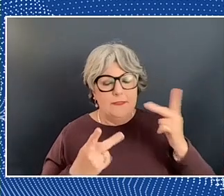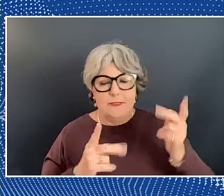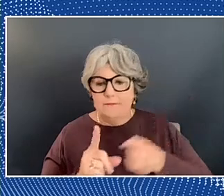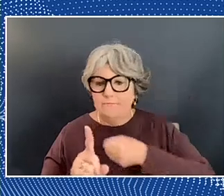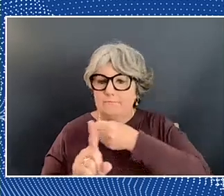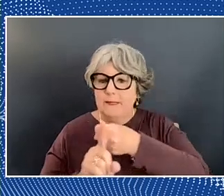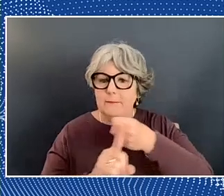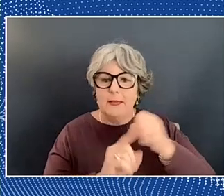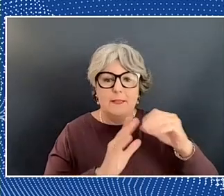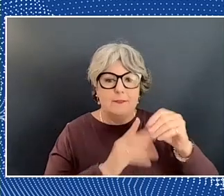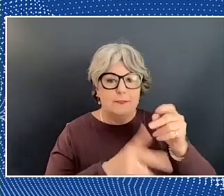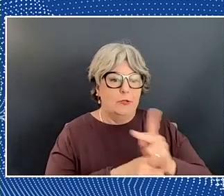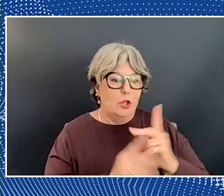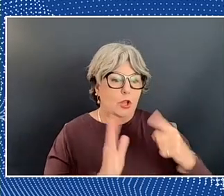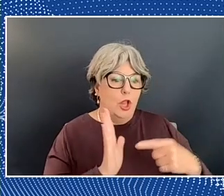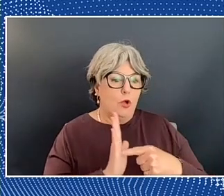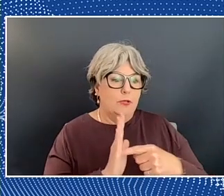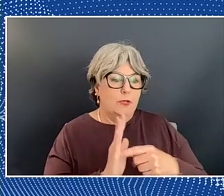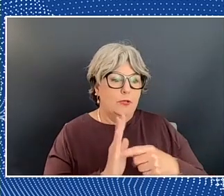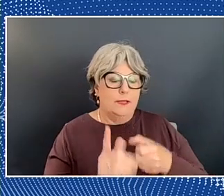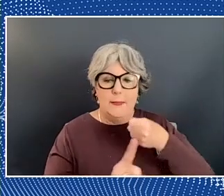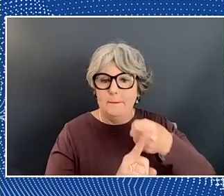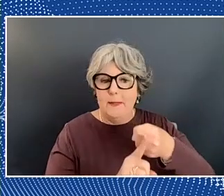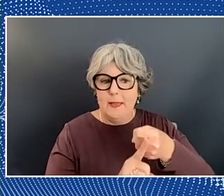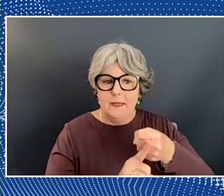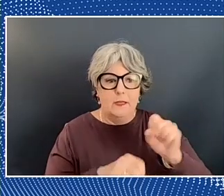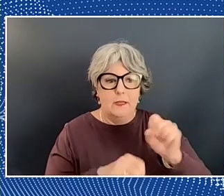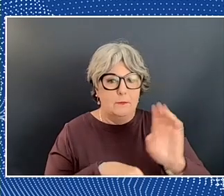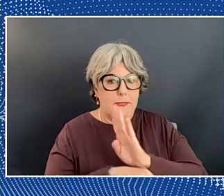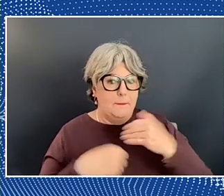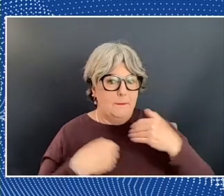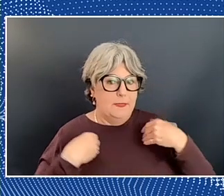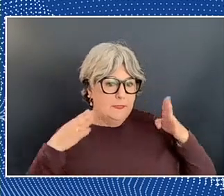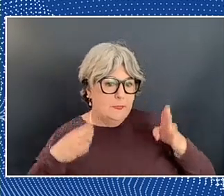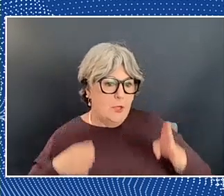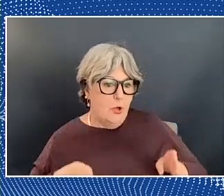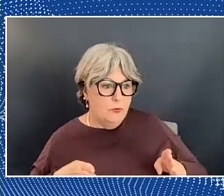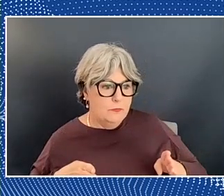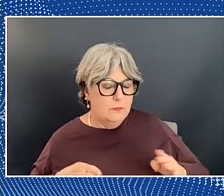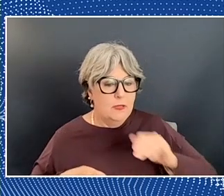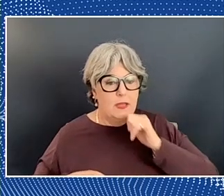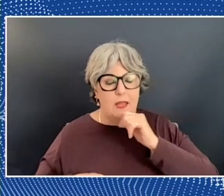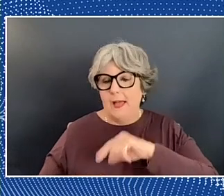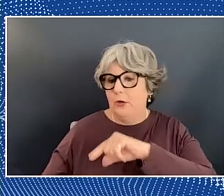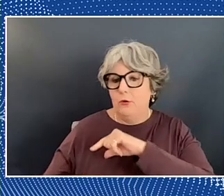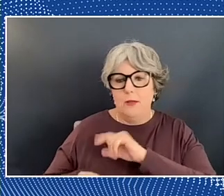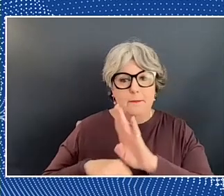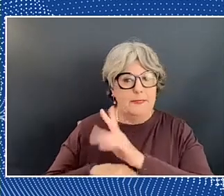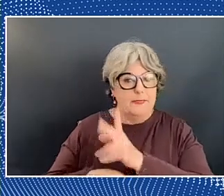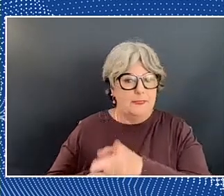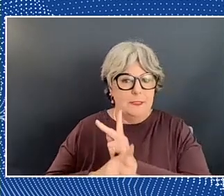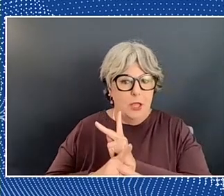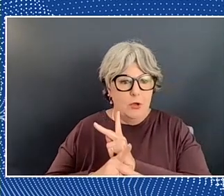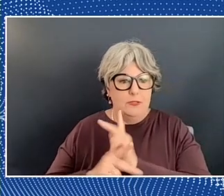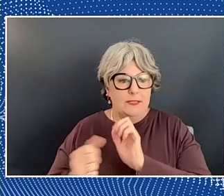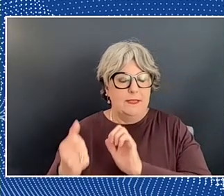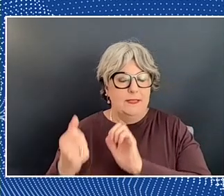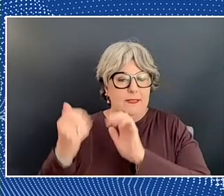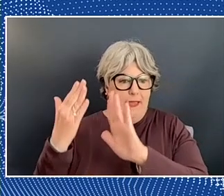debt impact my ability to be a business owner. I do not qualify for business loans, and I face significant barriers